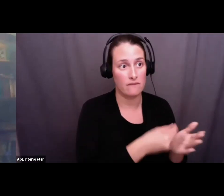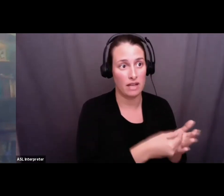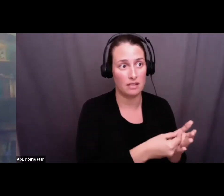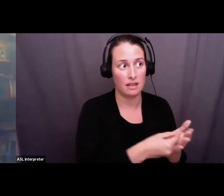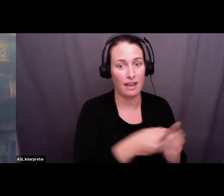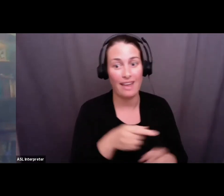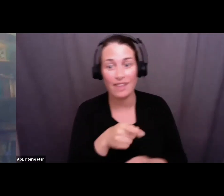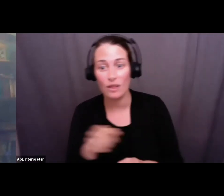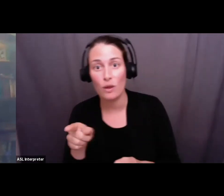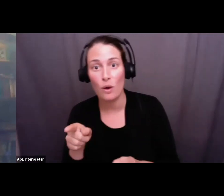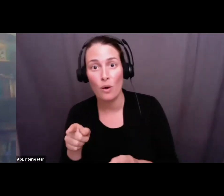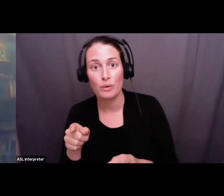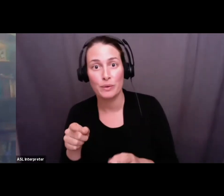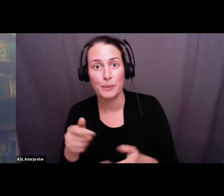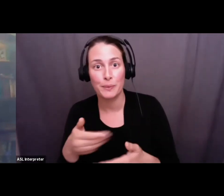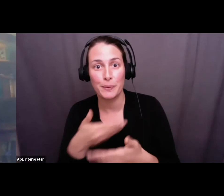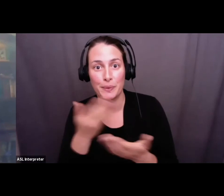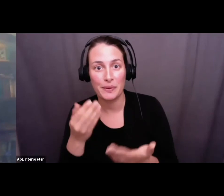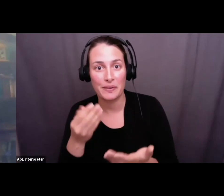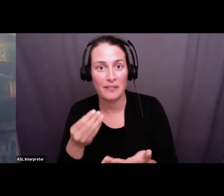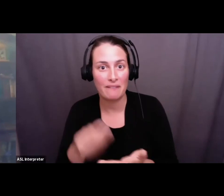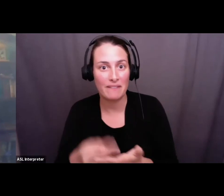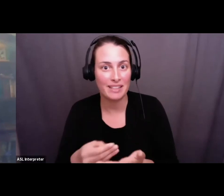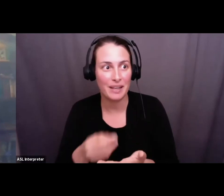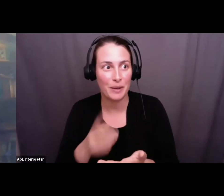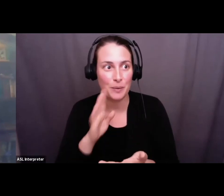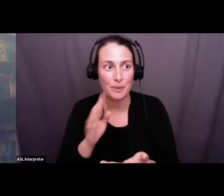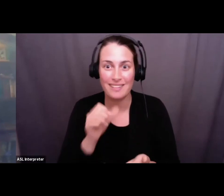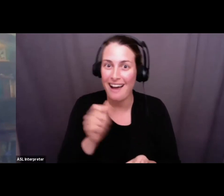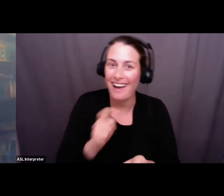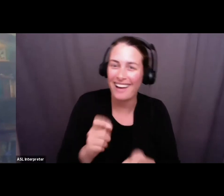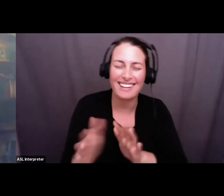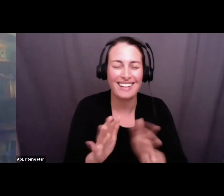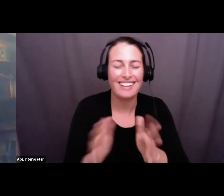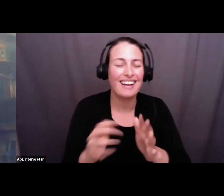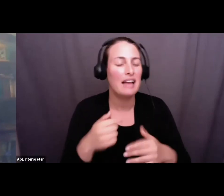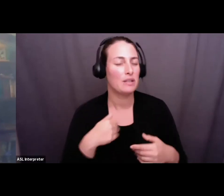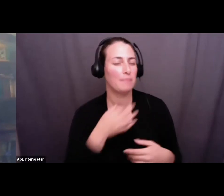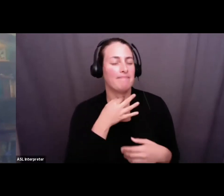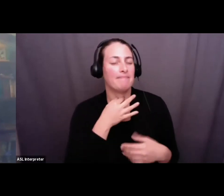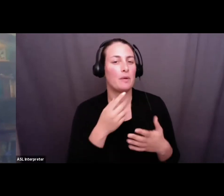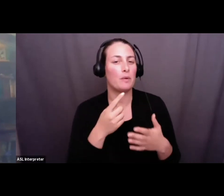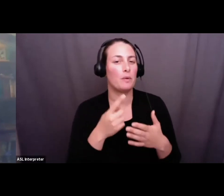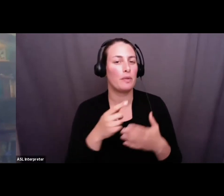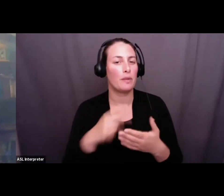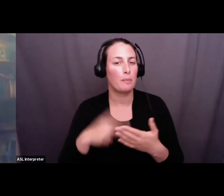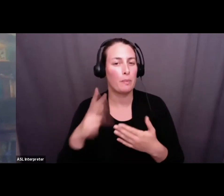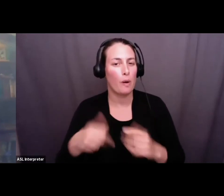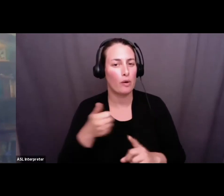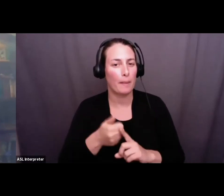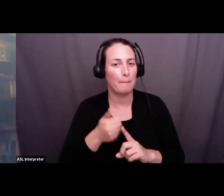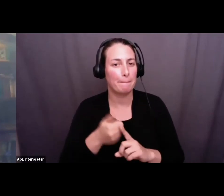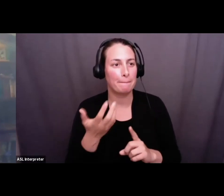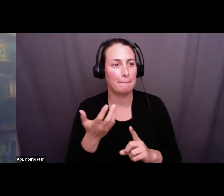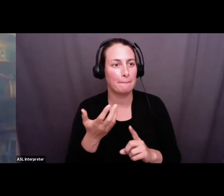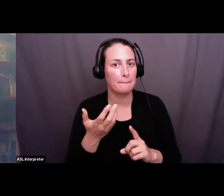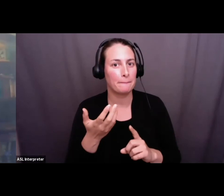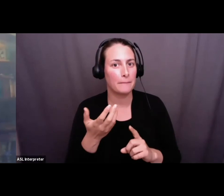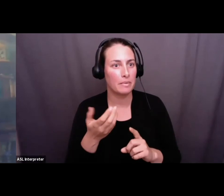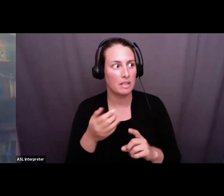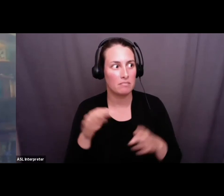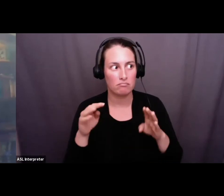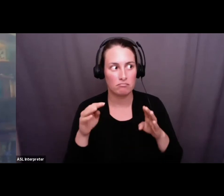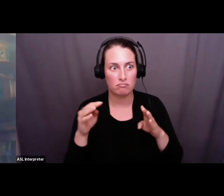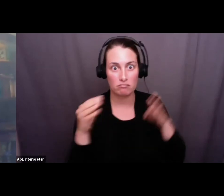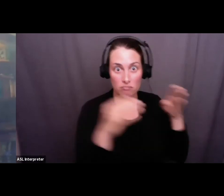be just ... not. I don’t know what the focus on big institutions versus the unrepresented